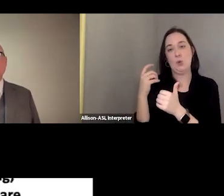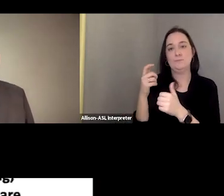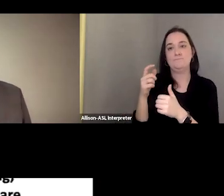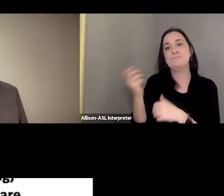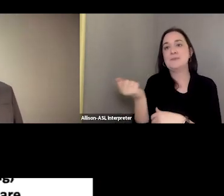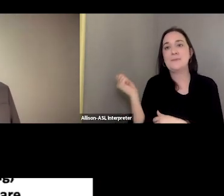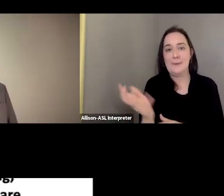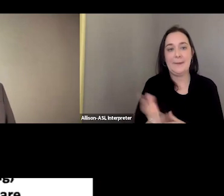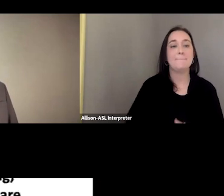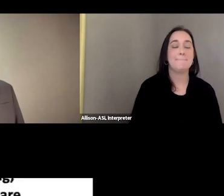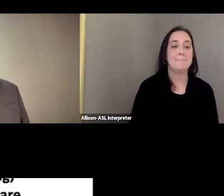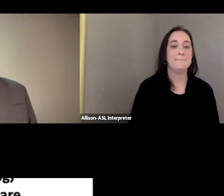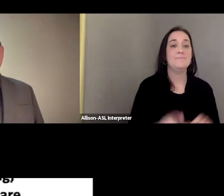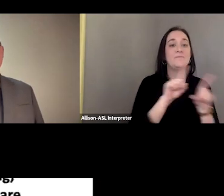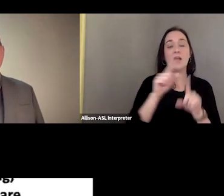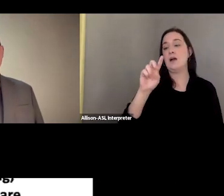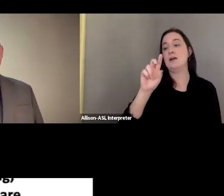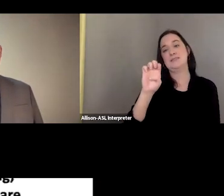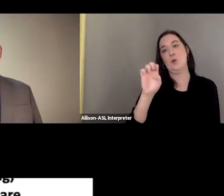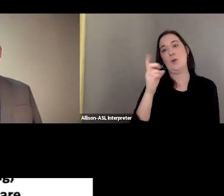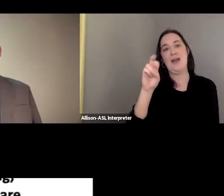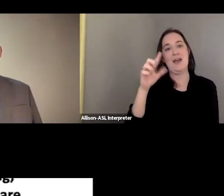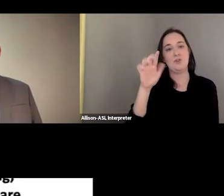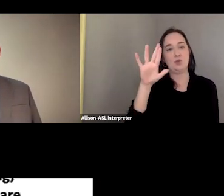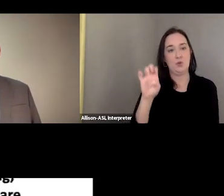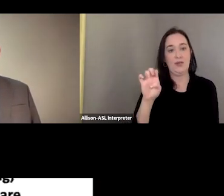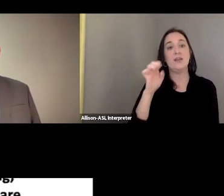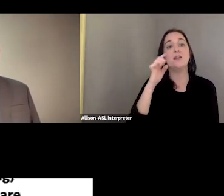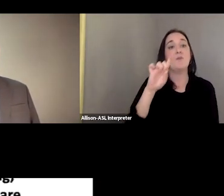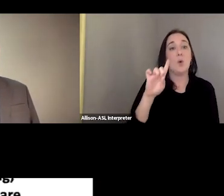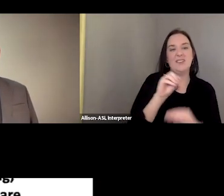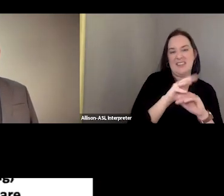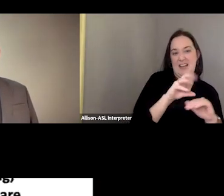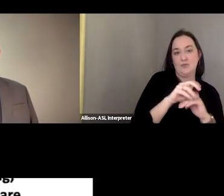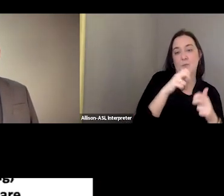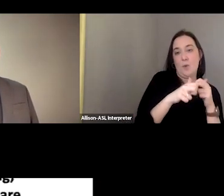grants or scholarships from the Evergreen Council on problem gambling. Mostly those were our student researchers.